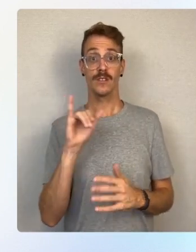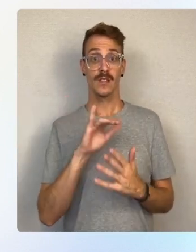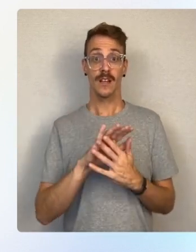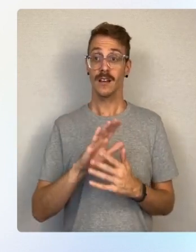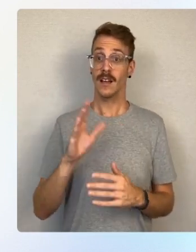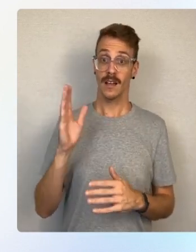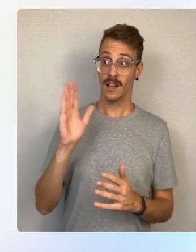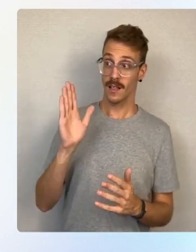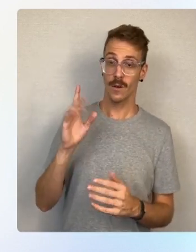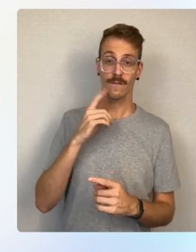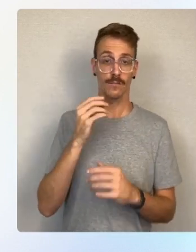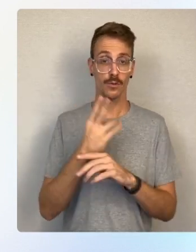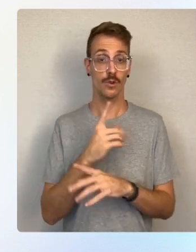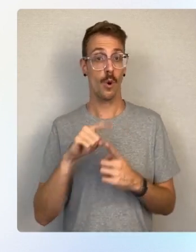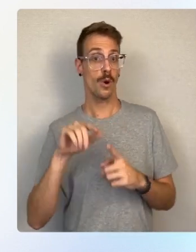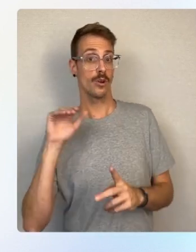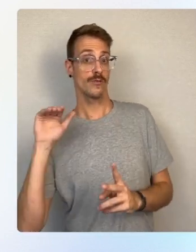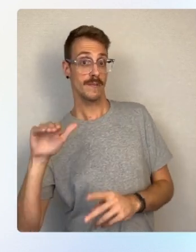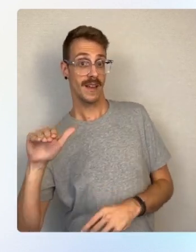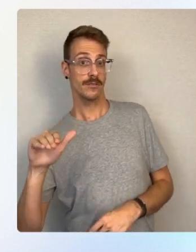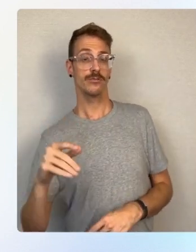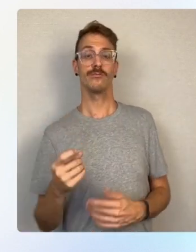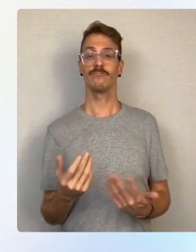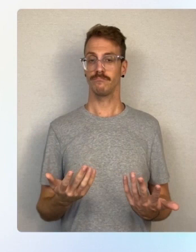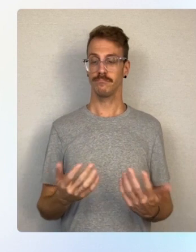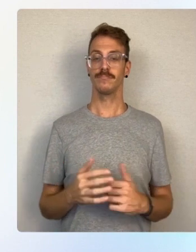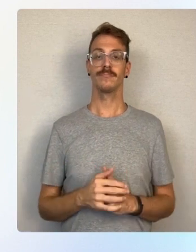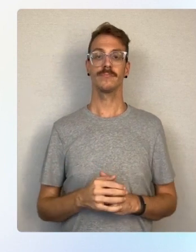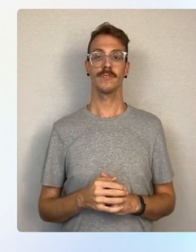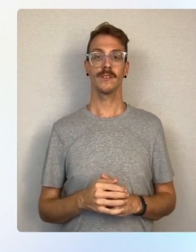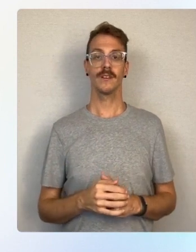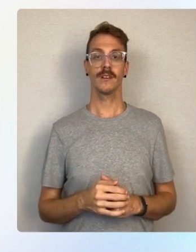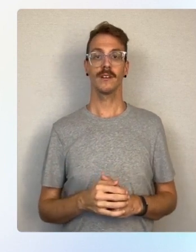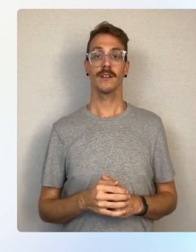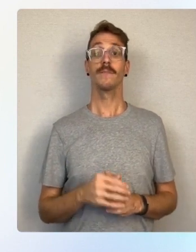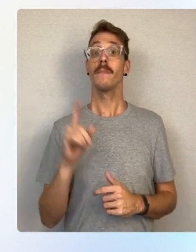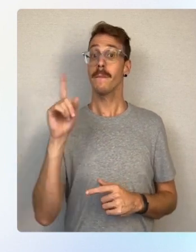such as energy wave from the user, or a reminder firing off.